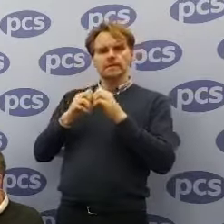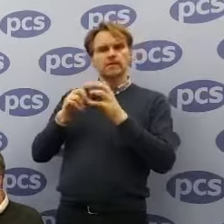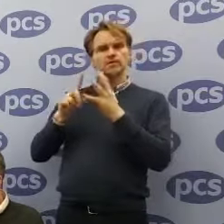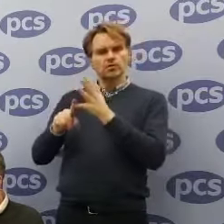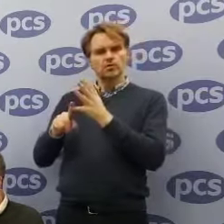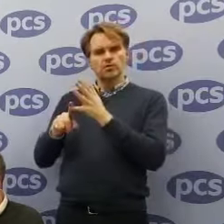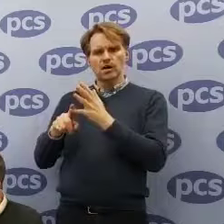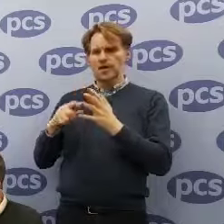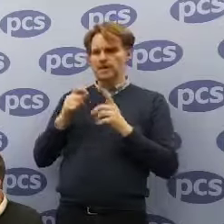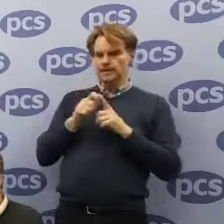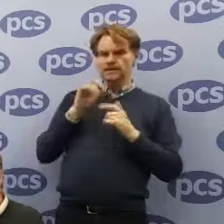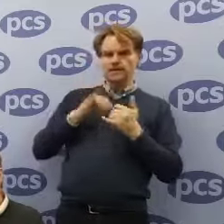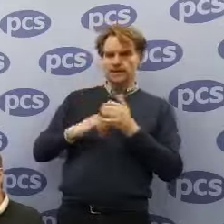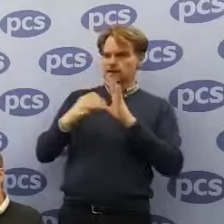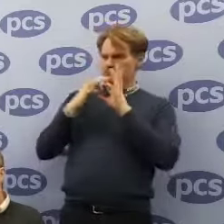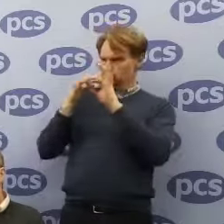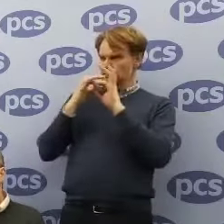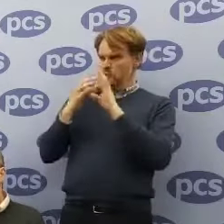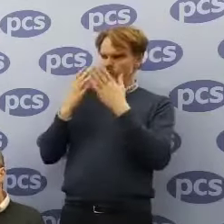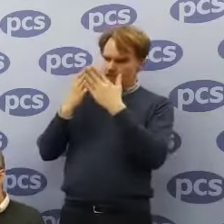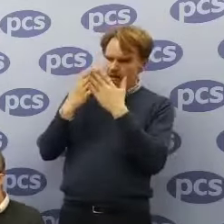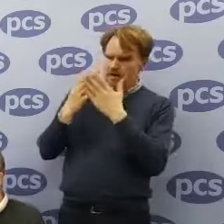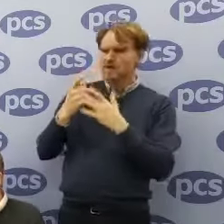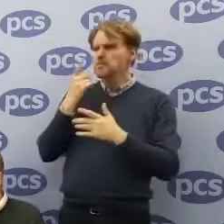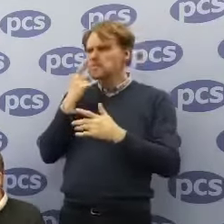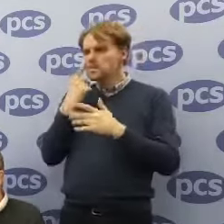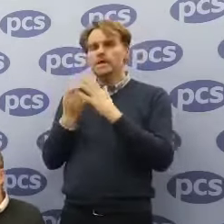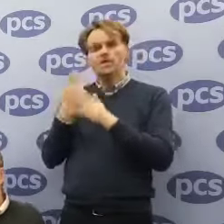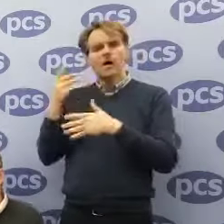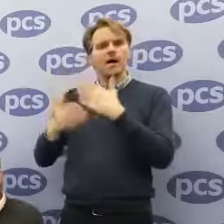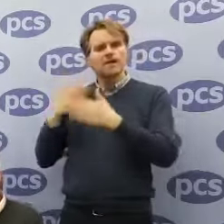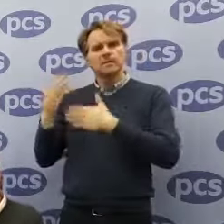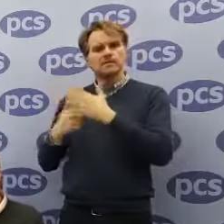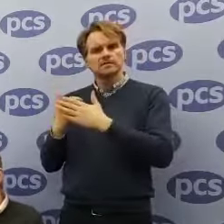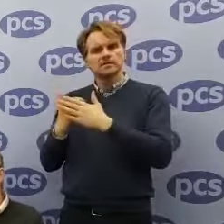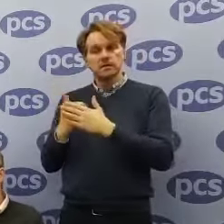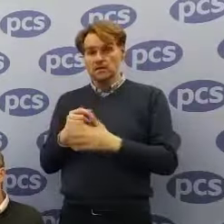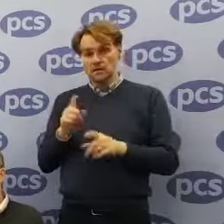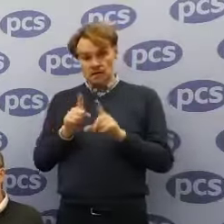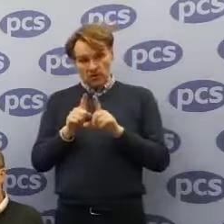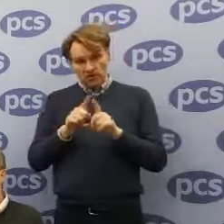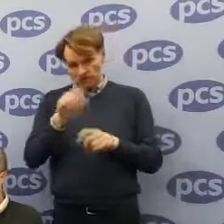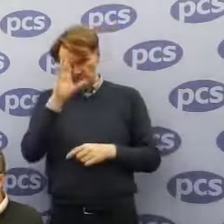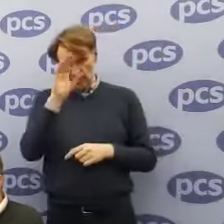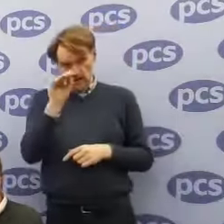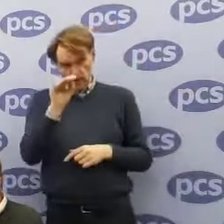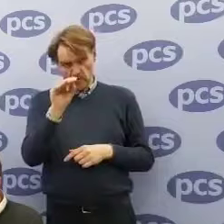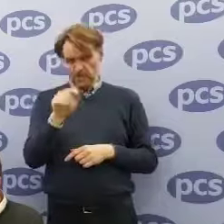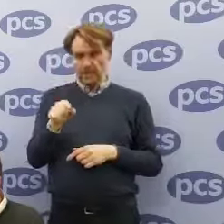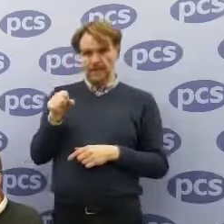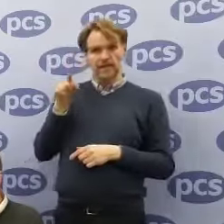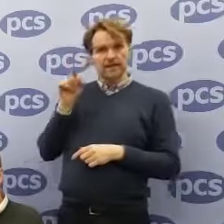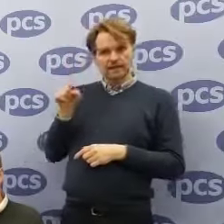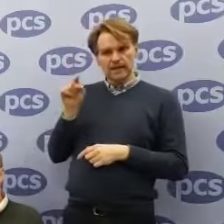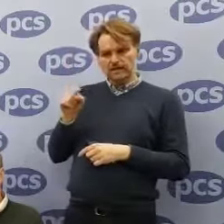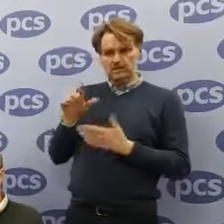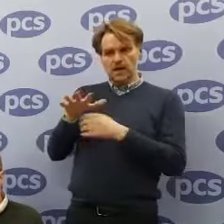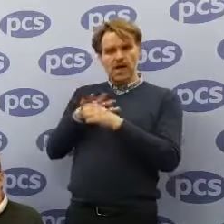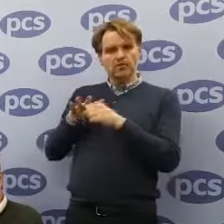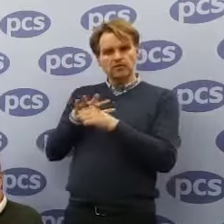ramifications of that very closely. That's probably also I think a good point to remind people that's one aspect of pensions, there's another aspect of